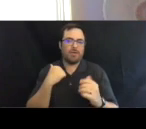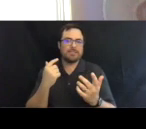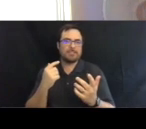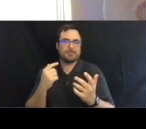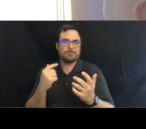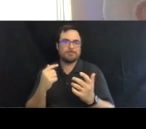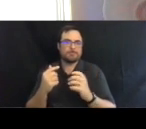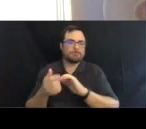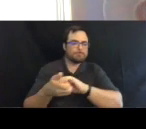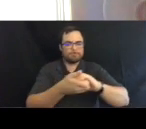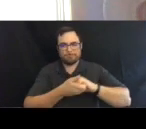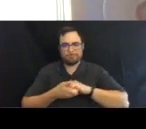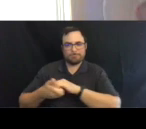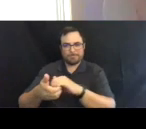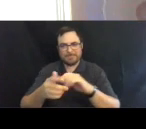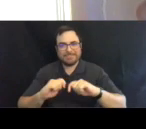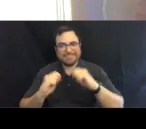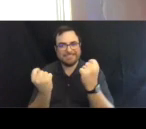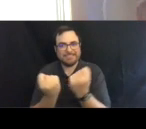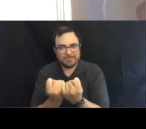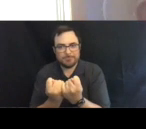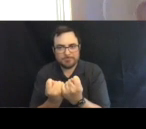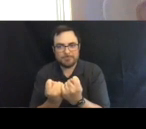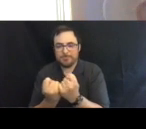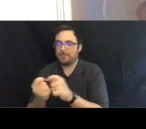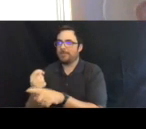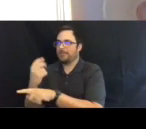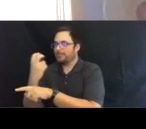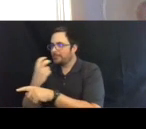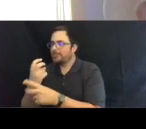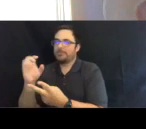it's a team effort it's you and the speechy and the EC teacher all together